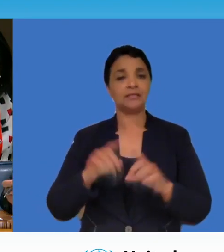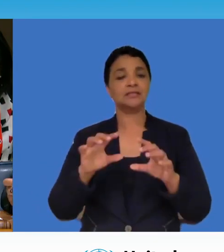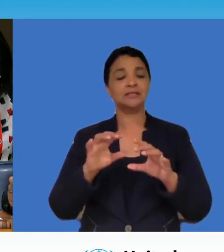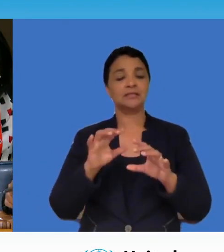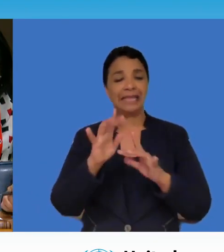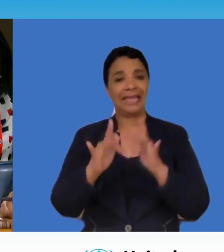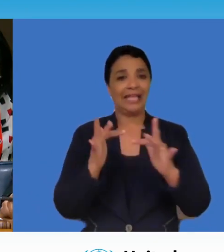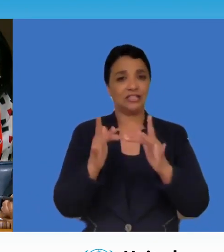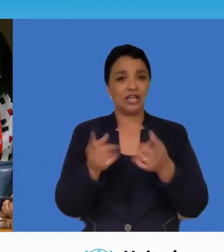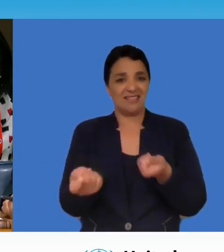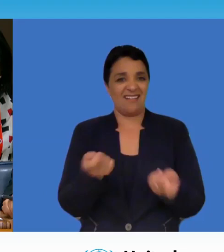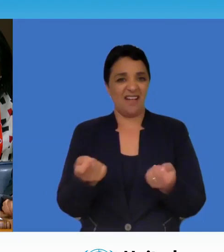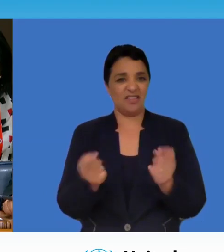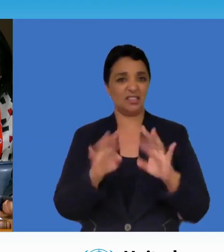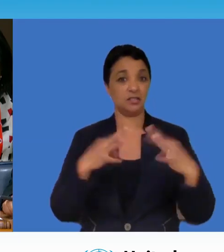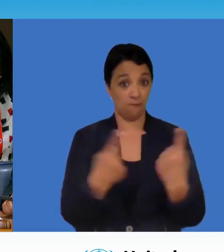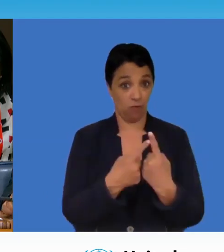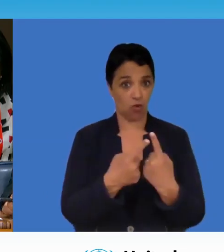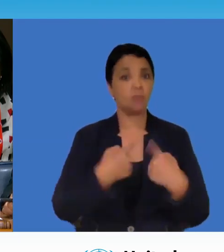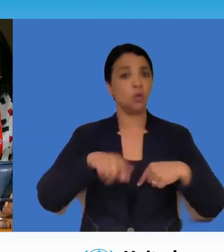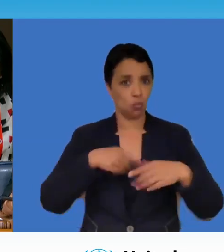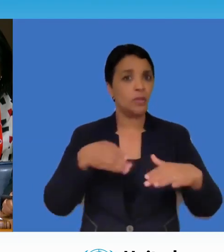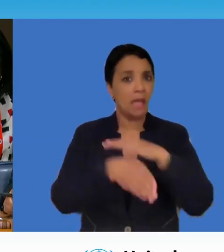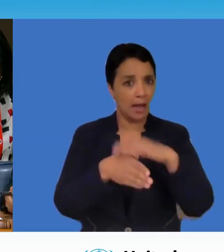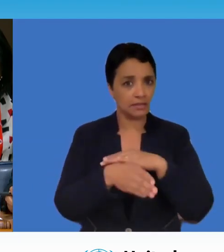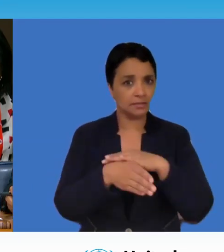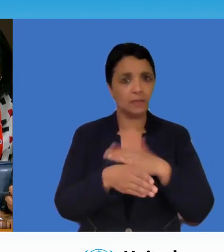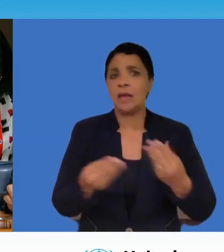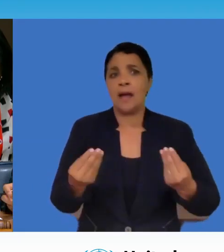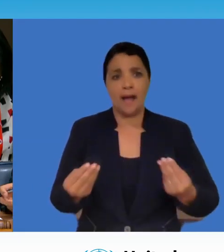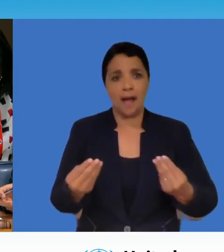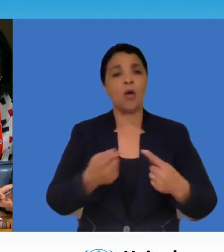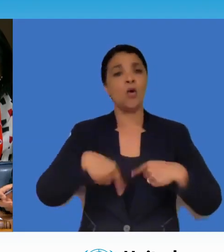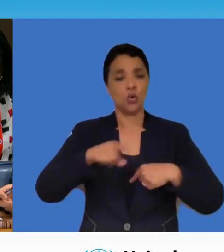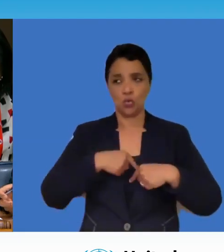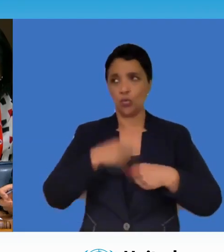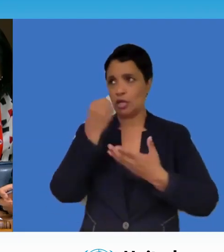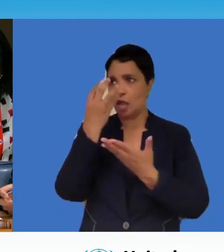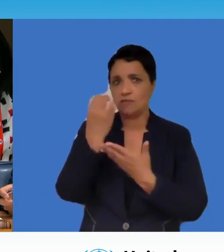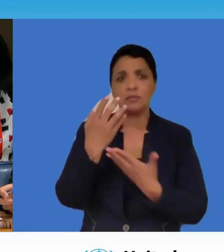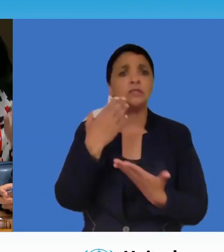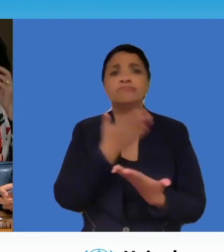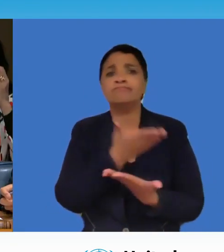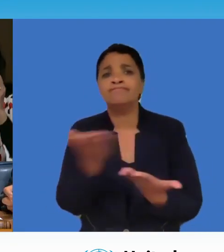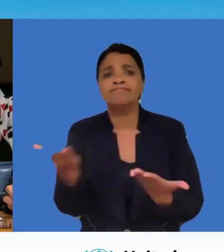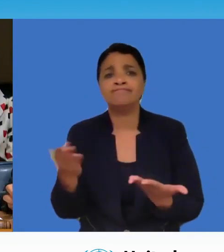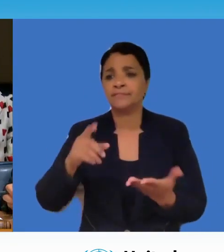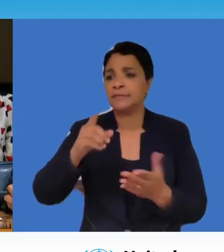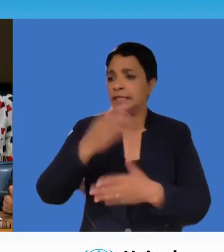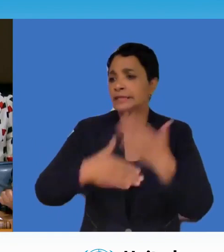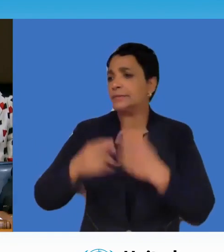the internet governance forum for these events Desa proactively solicited information about the